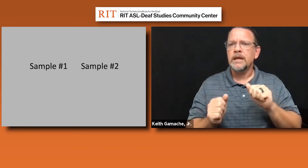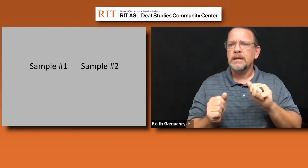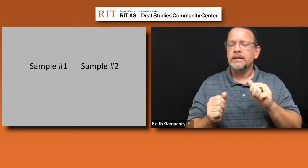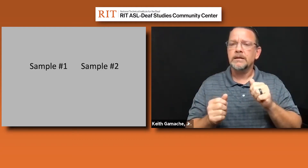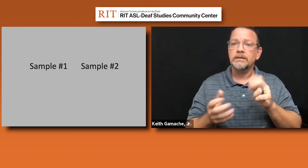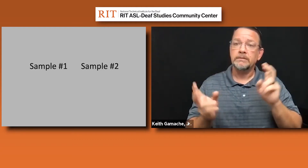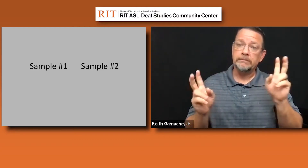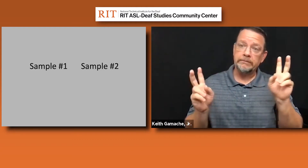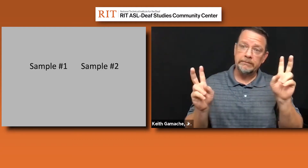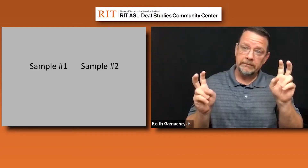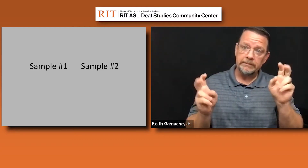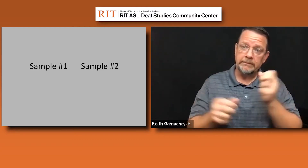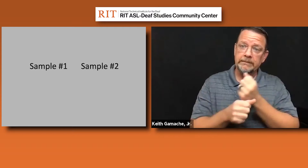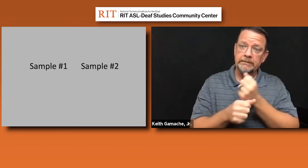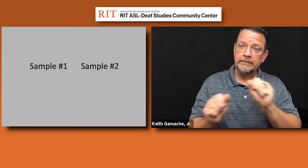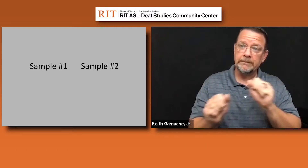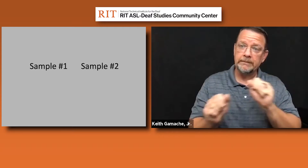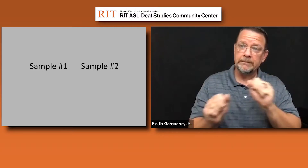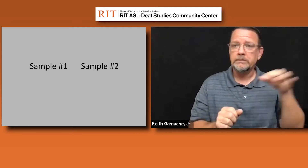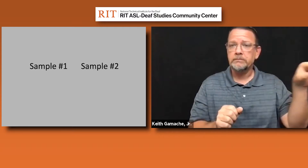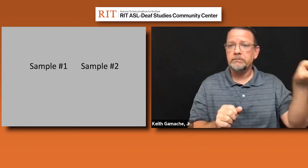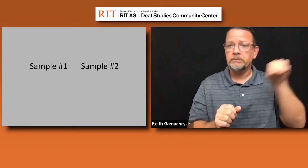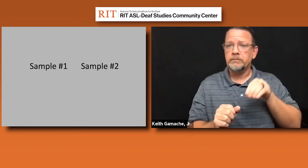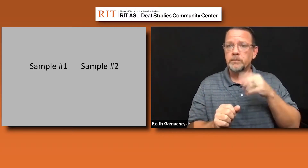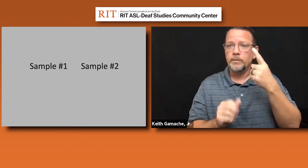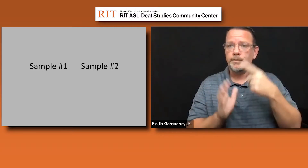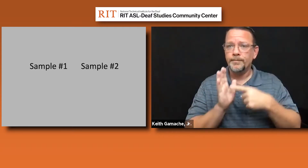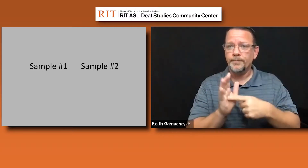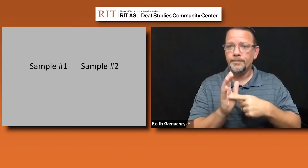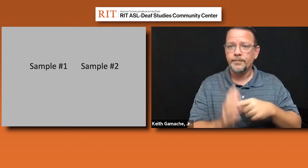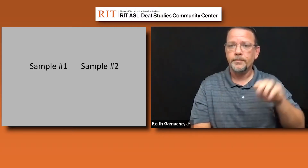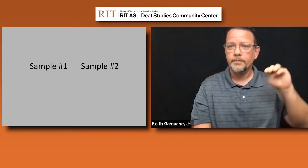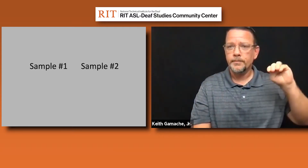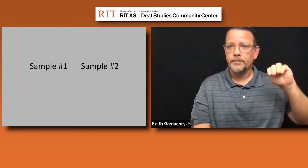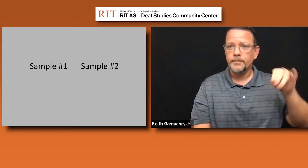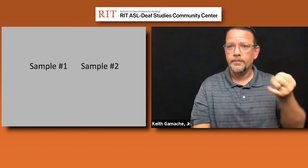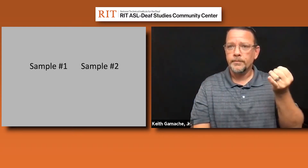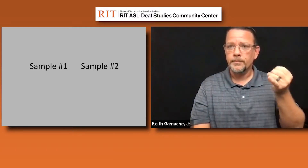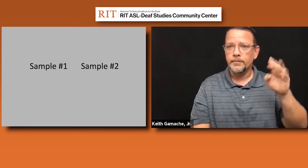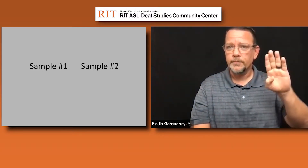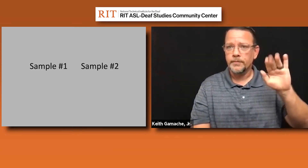and very skilled, and someone who can safely represent this,